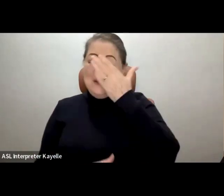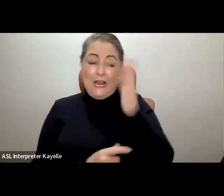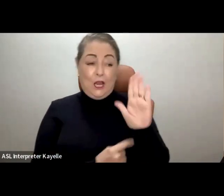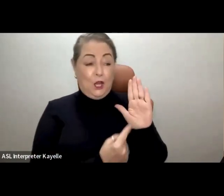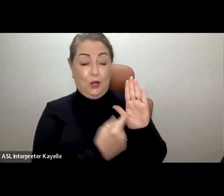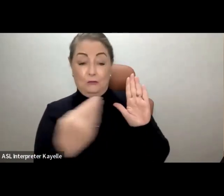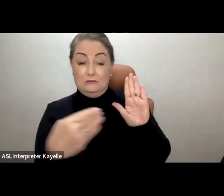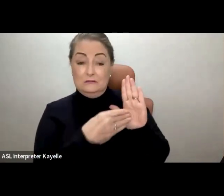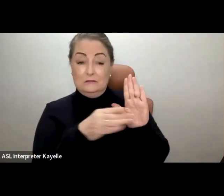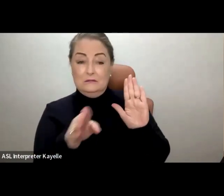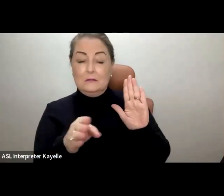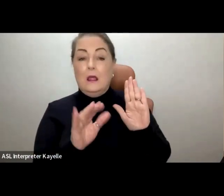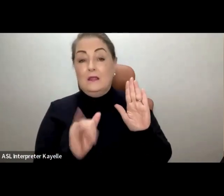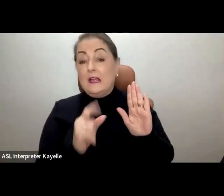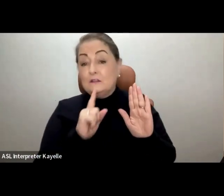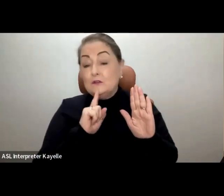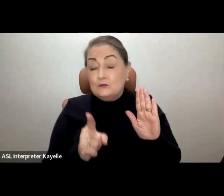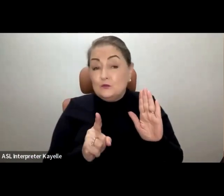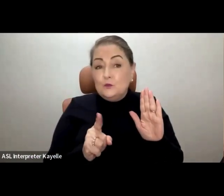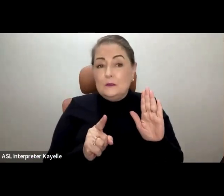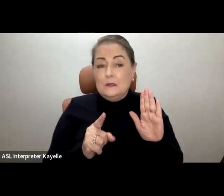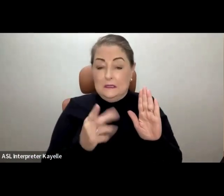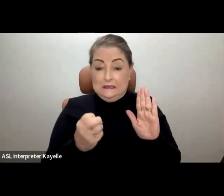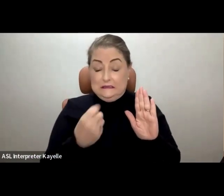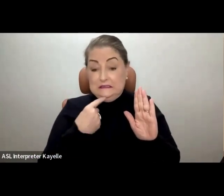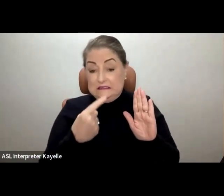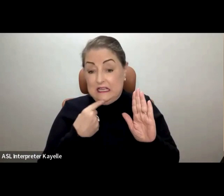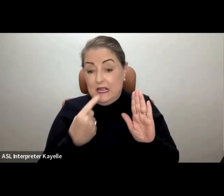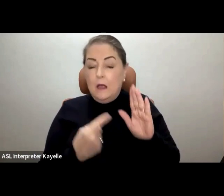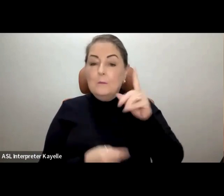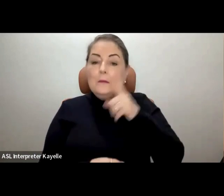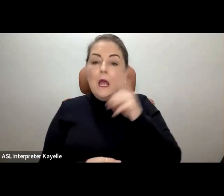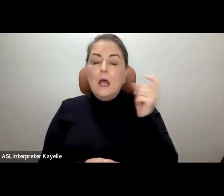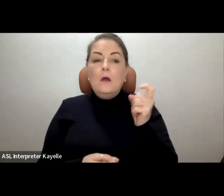are true things that he has said, because film is a